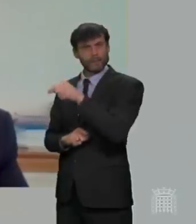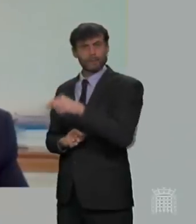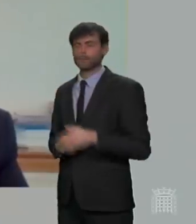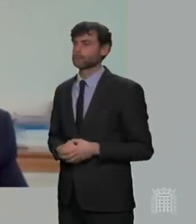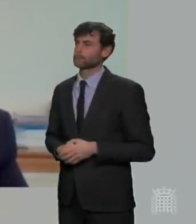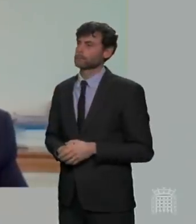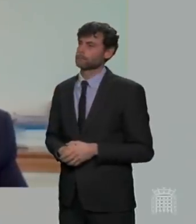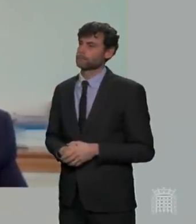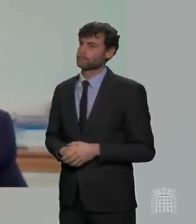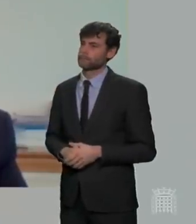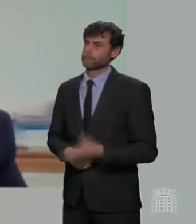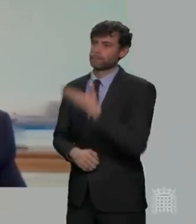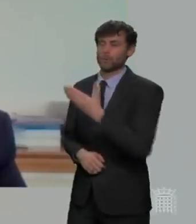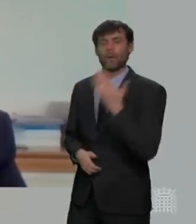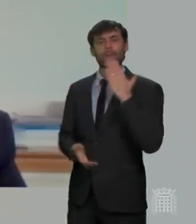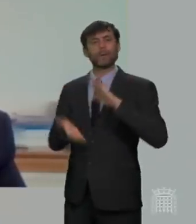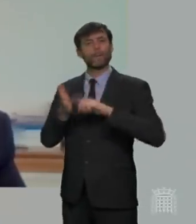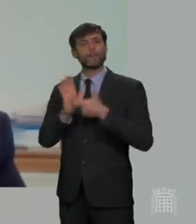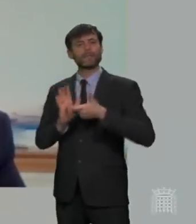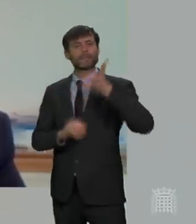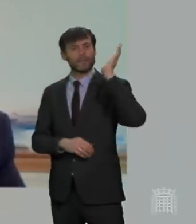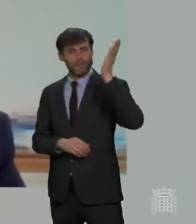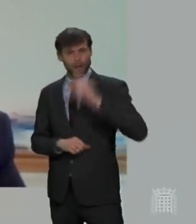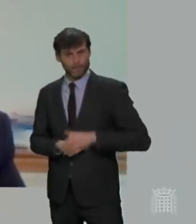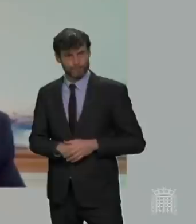(South East Cornwall) (Con) [V] We have seen the disgraceful way the